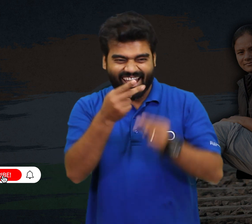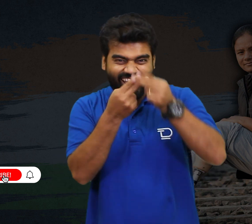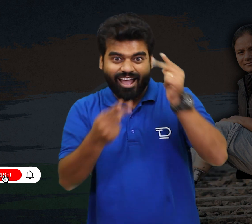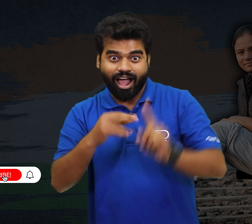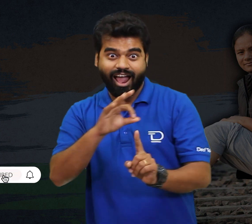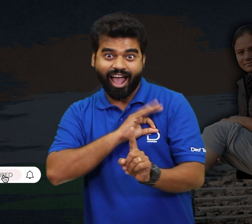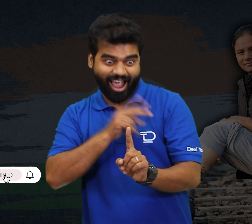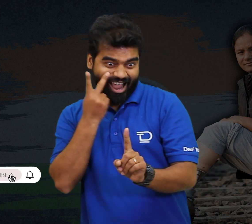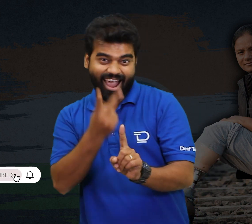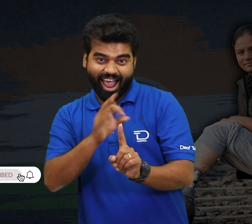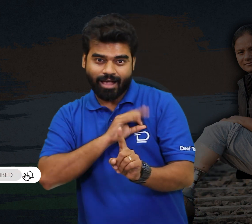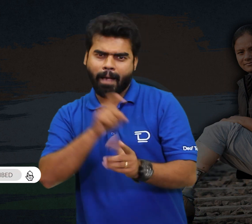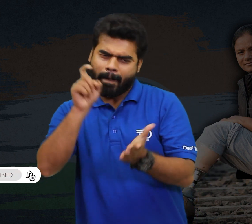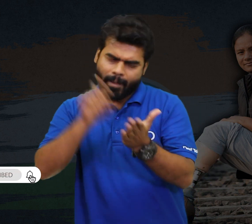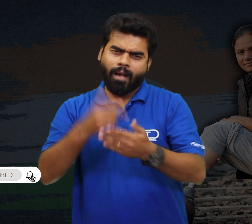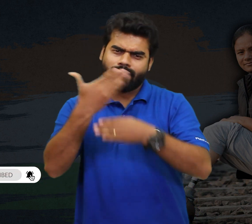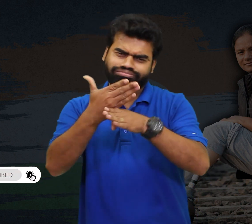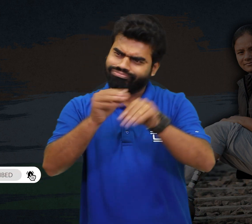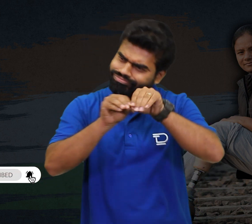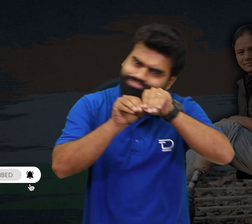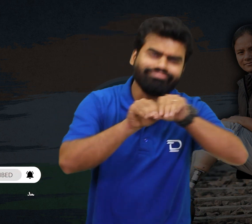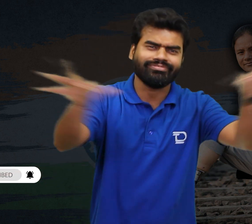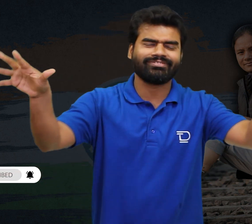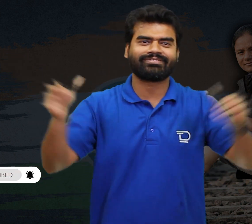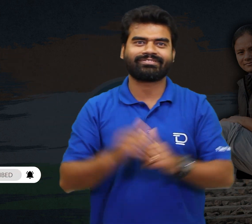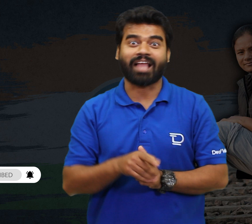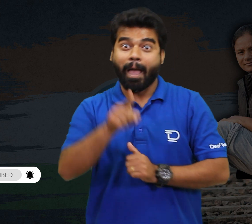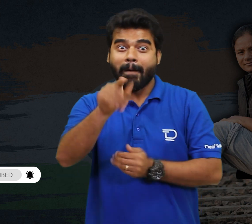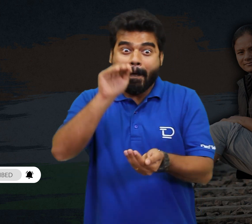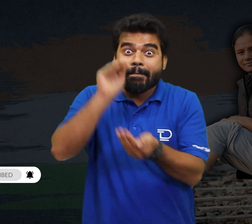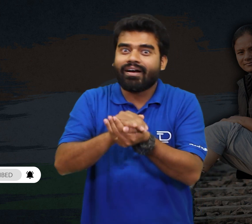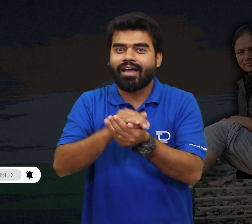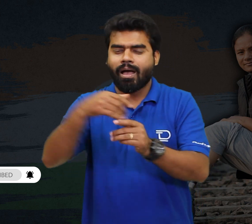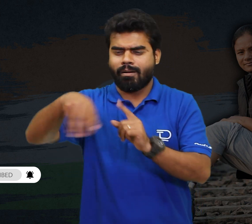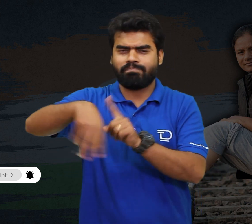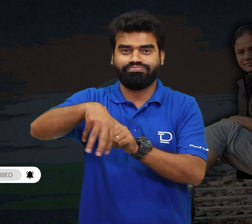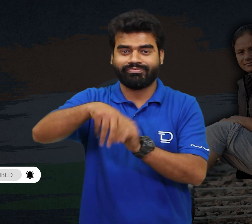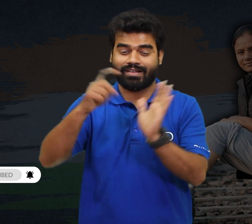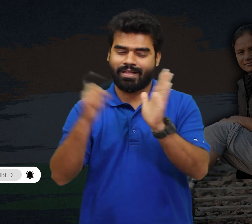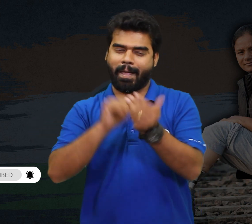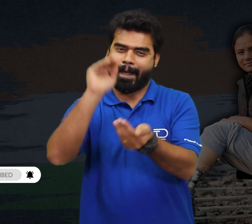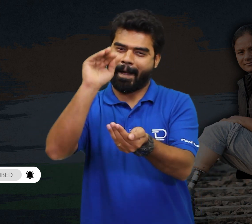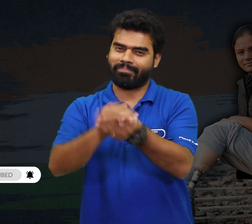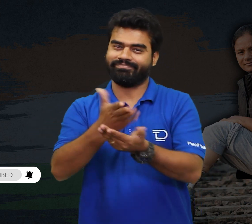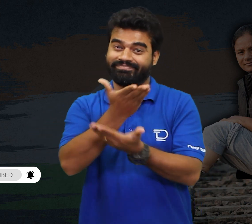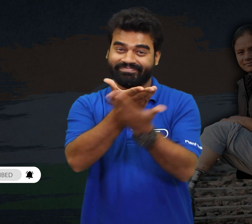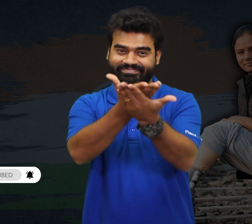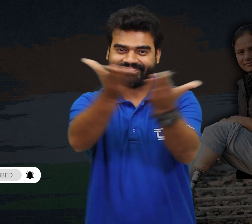Like, share and subscribe if you like a story.